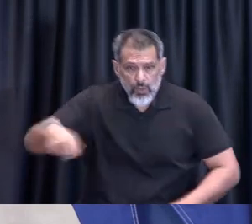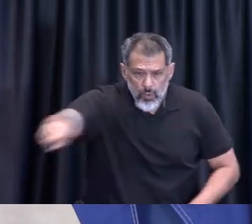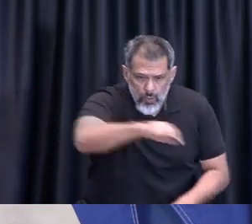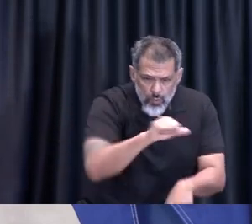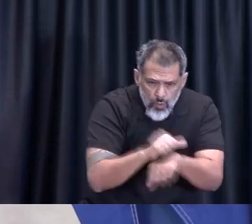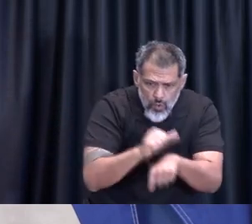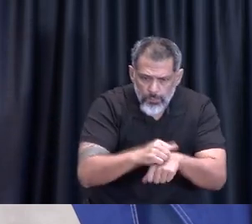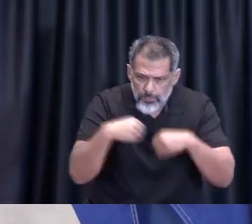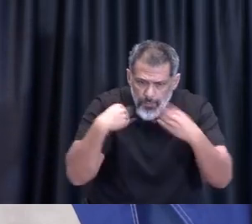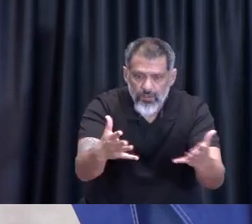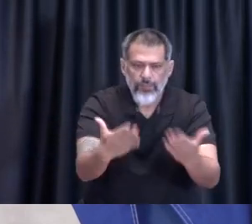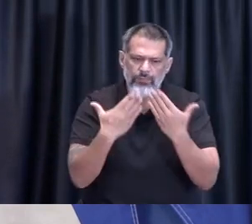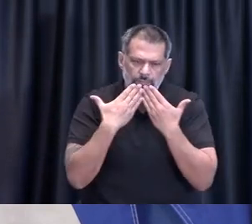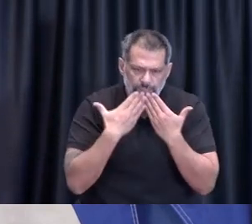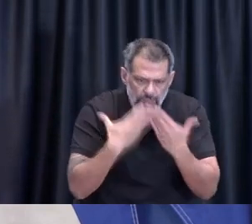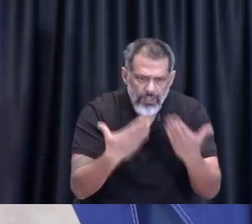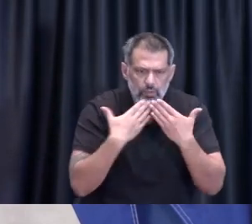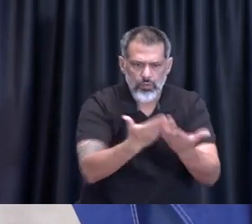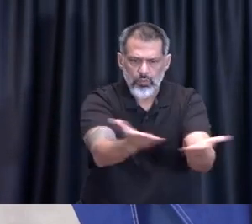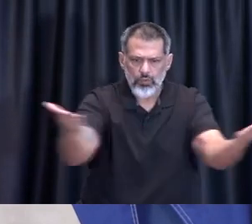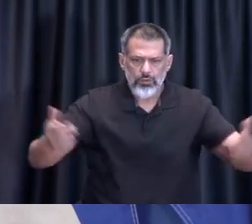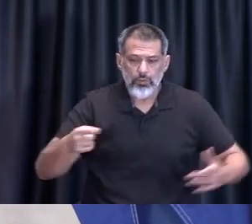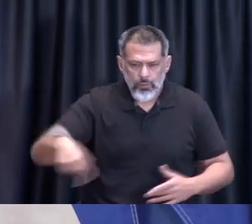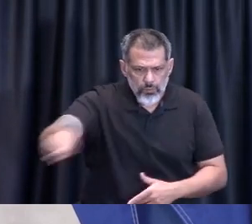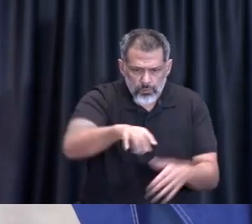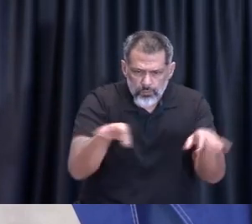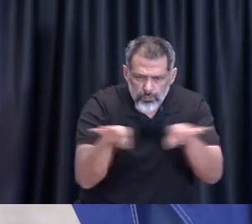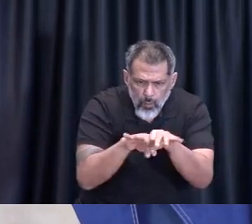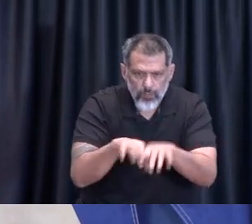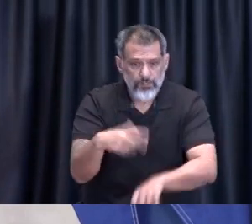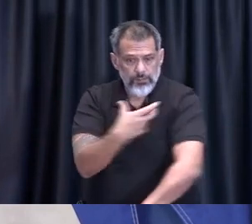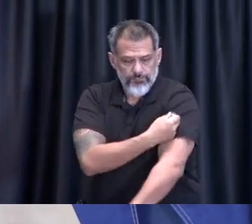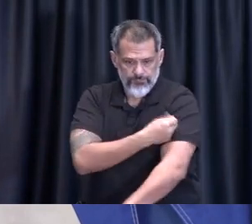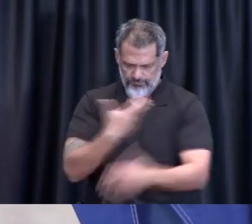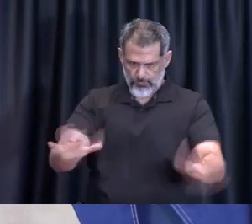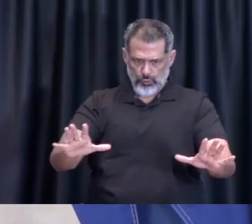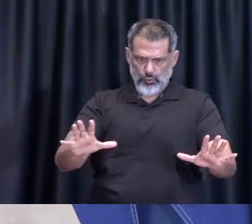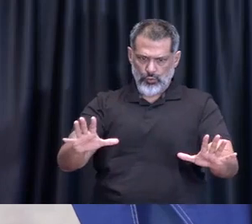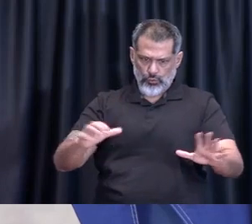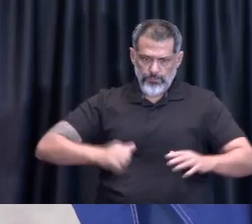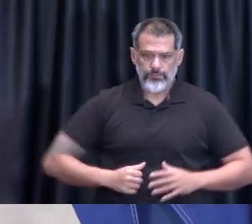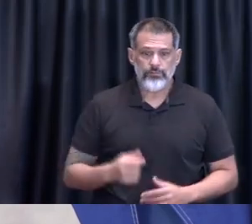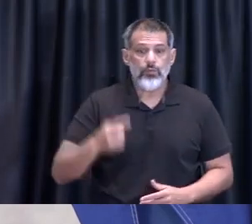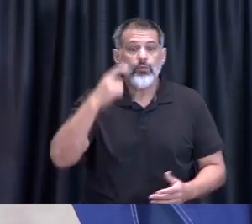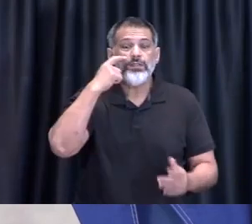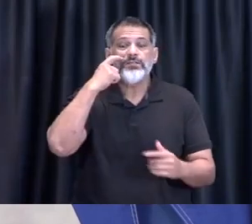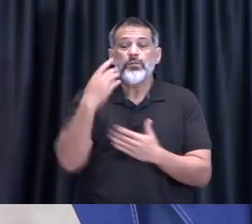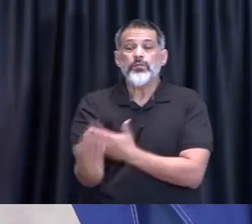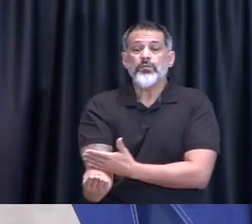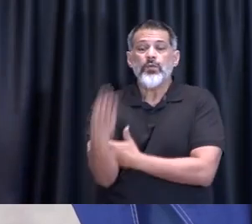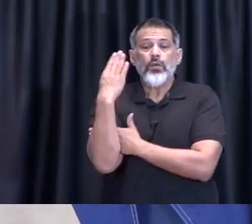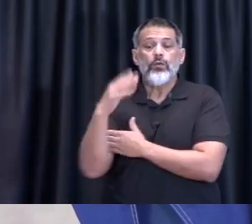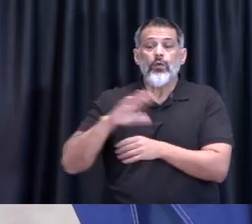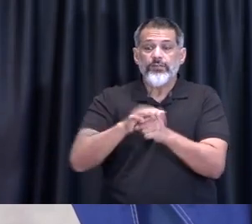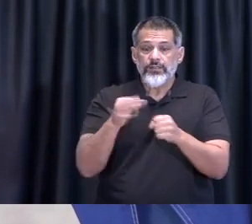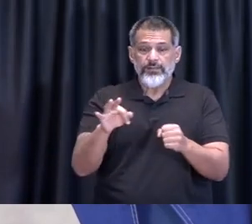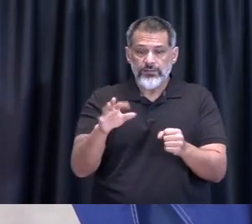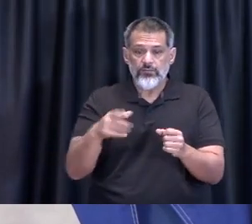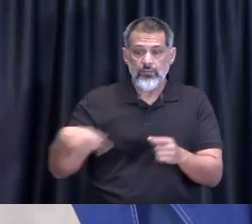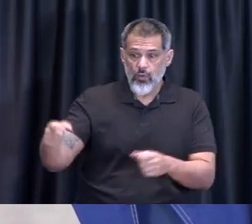Northwest. Some help to get themselves vaccinated. We heard this morning on our strategic COVID table call that 51 per cent